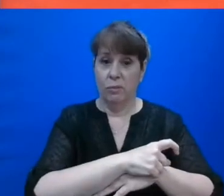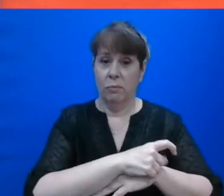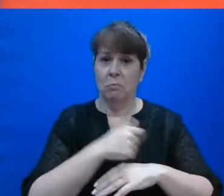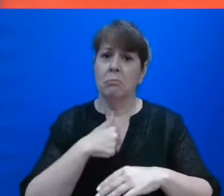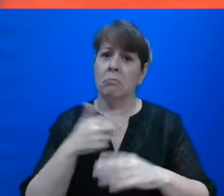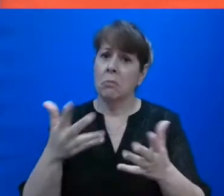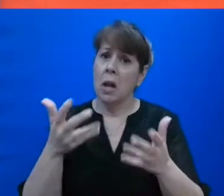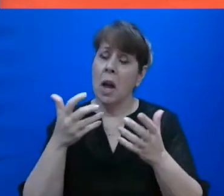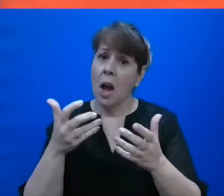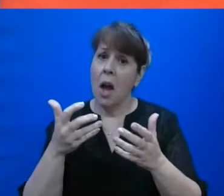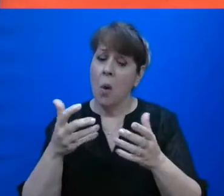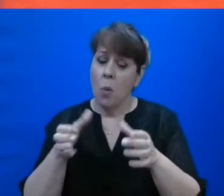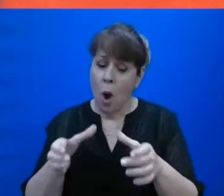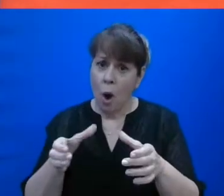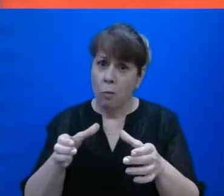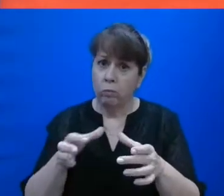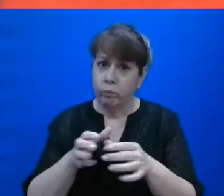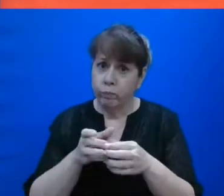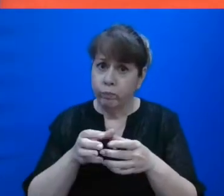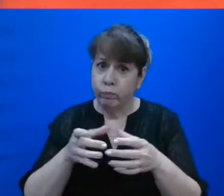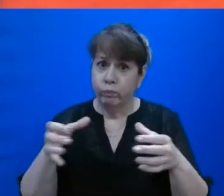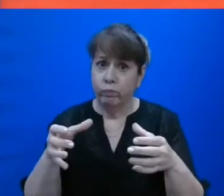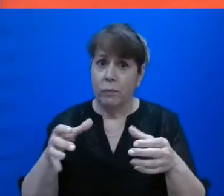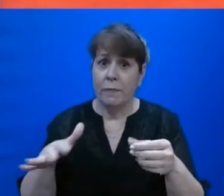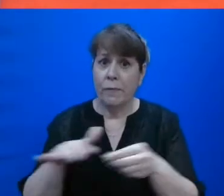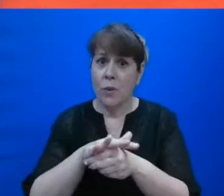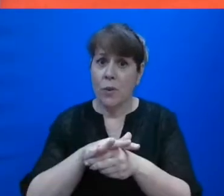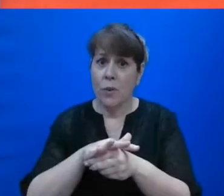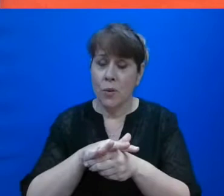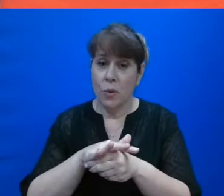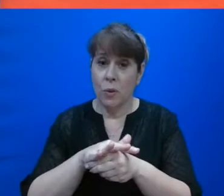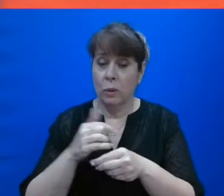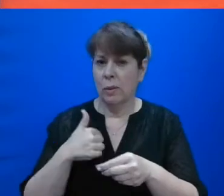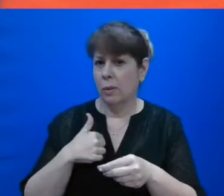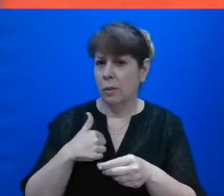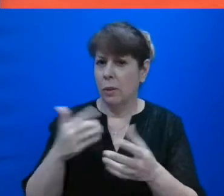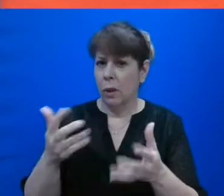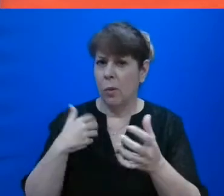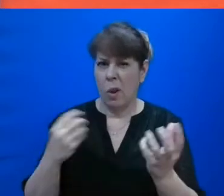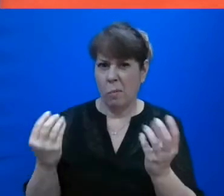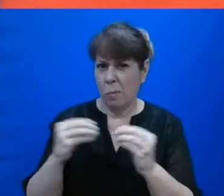TO FILL UP MY JAR. DO I WANT MORE CATERPILLARS OR